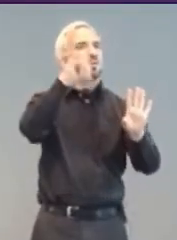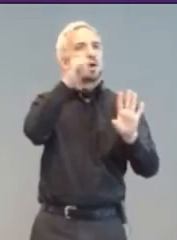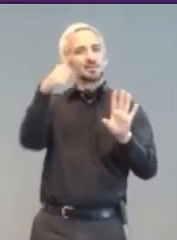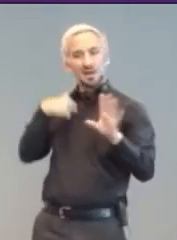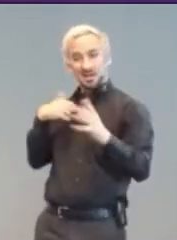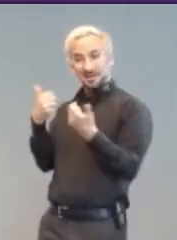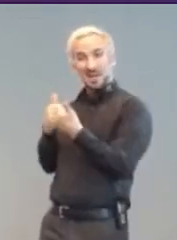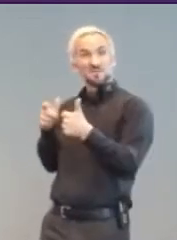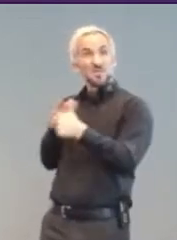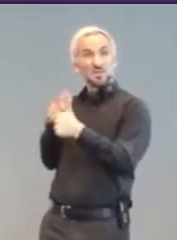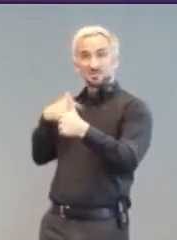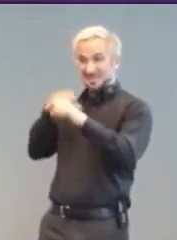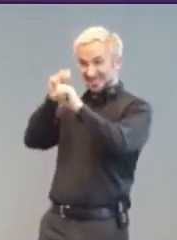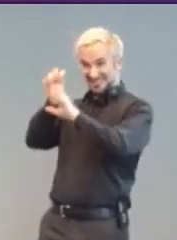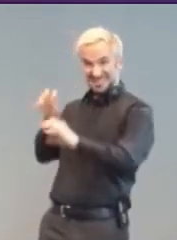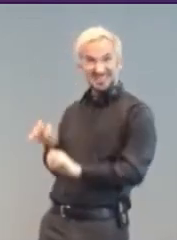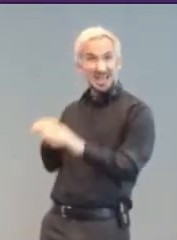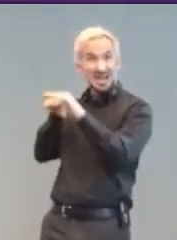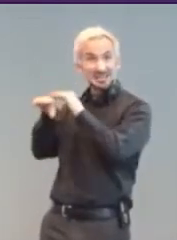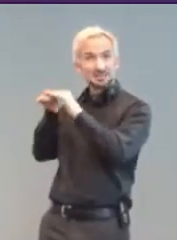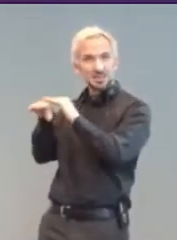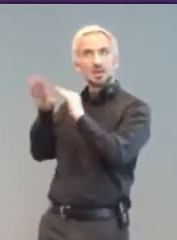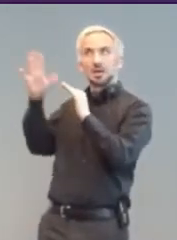Meanwhile, I do recommend visiting raisingthefloor.org and looking